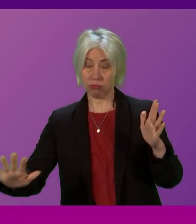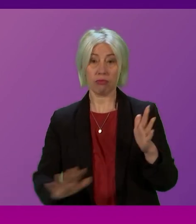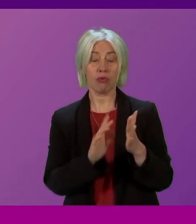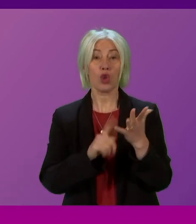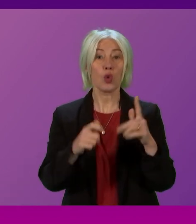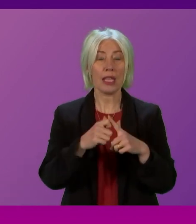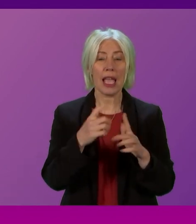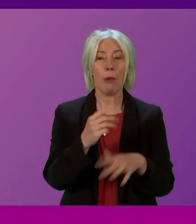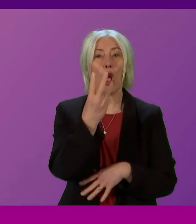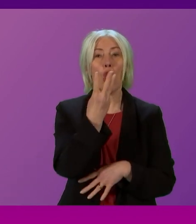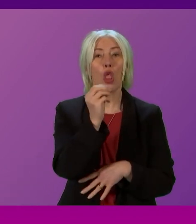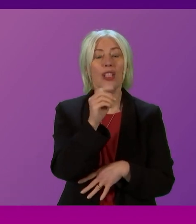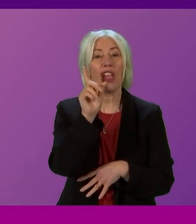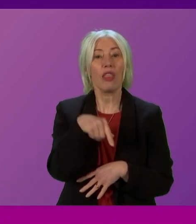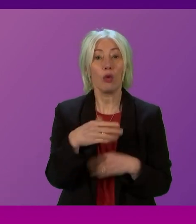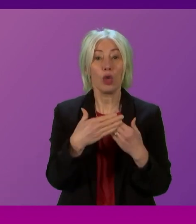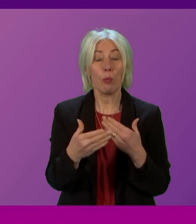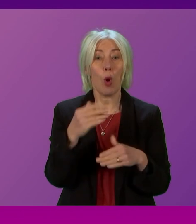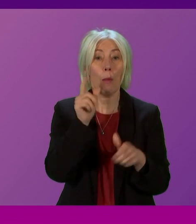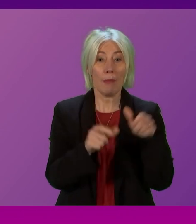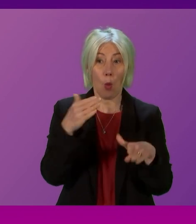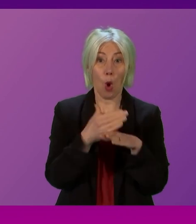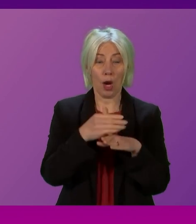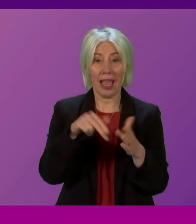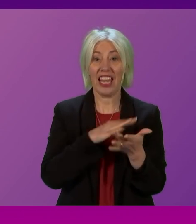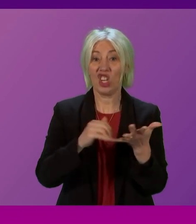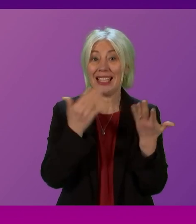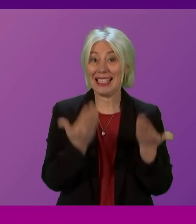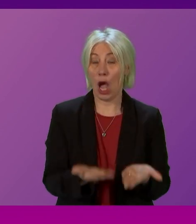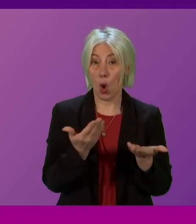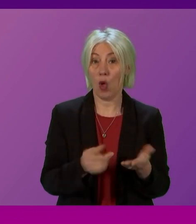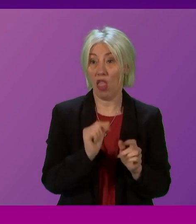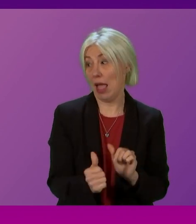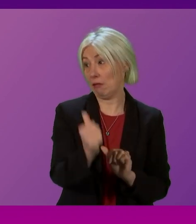Almost 30,000 more people work in our NHS today than when this Government took office,